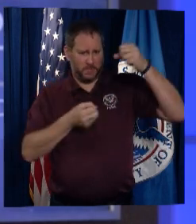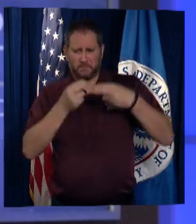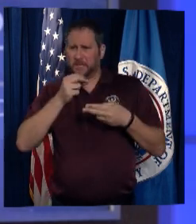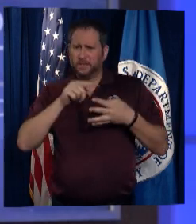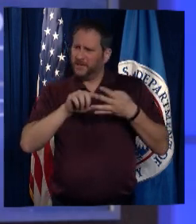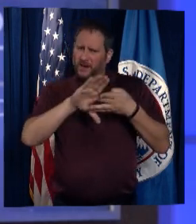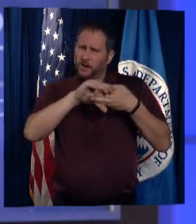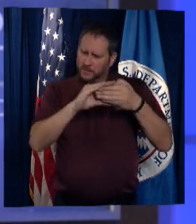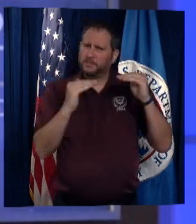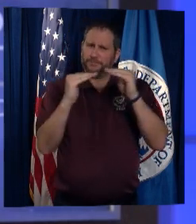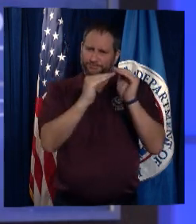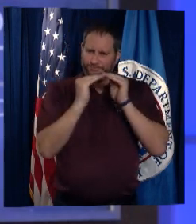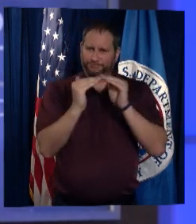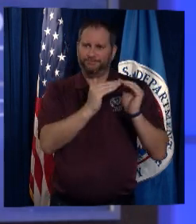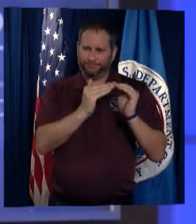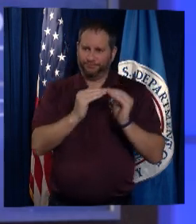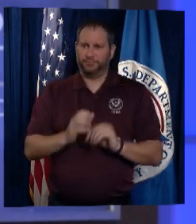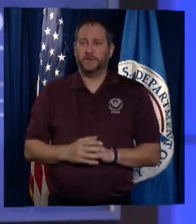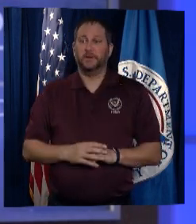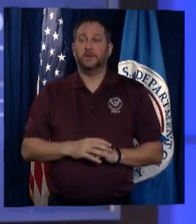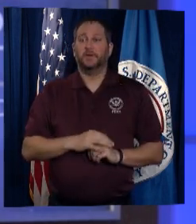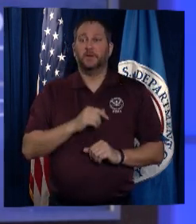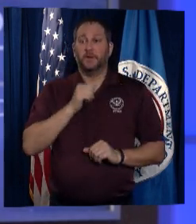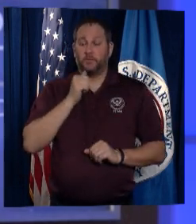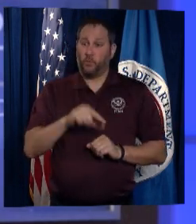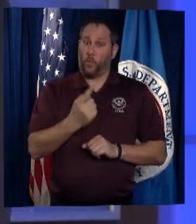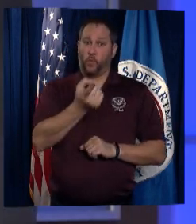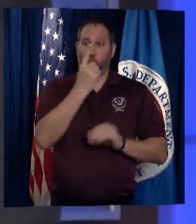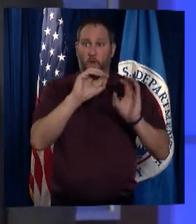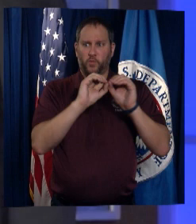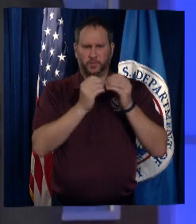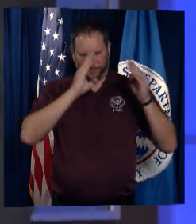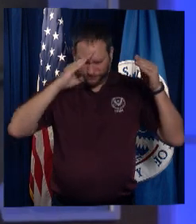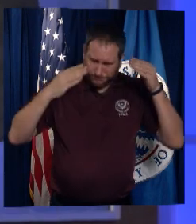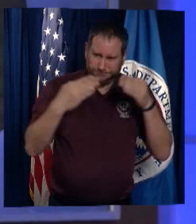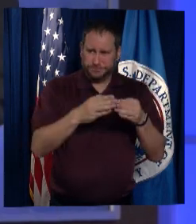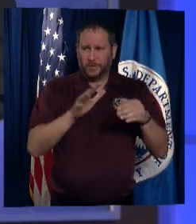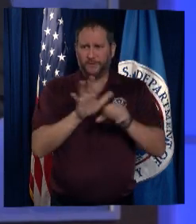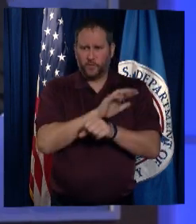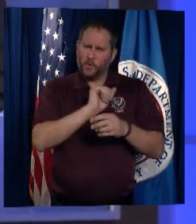experience that we must work together, at least to some minimum degree, to